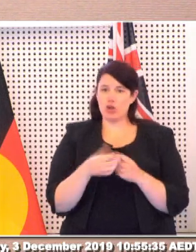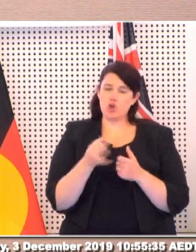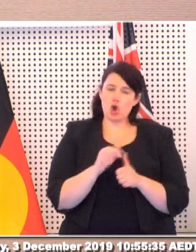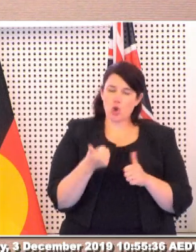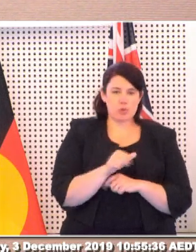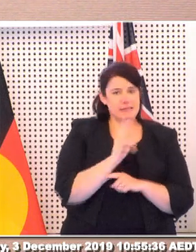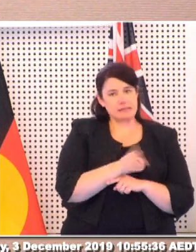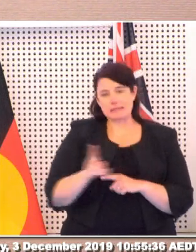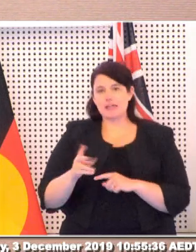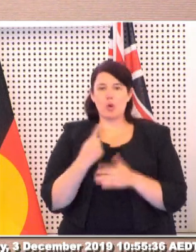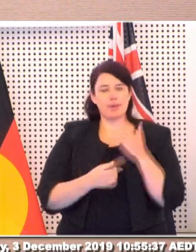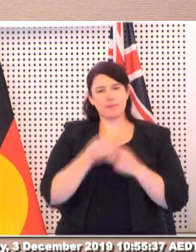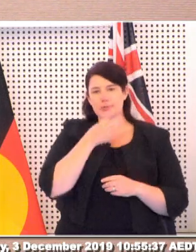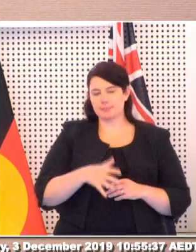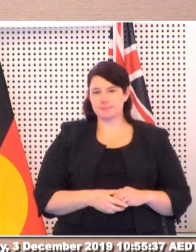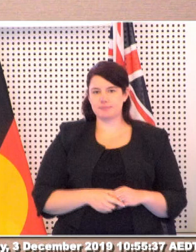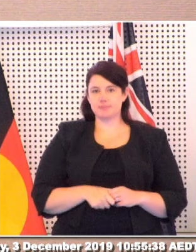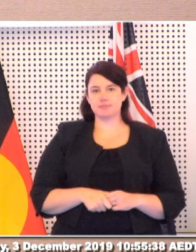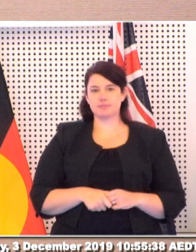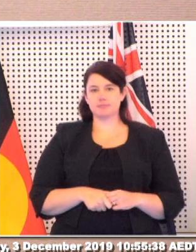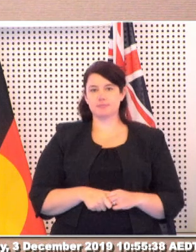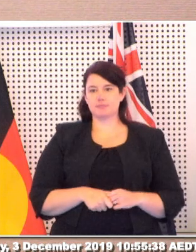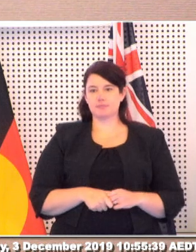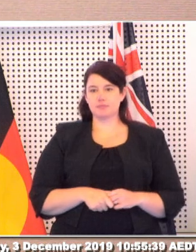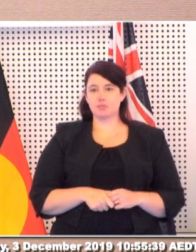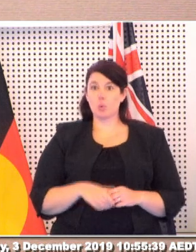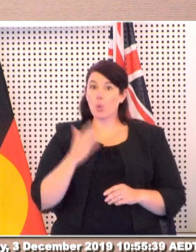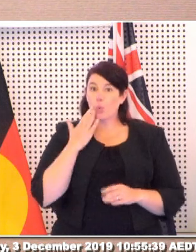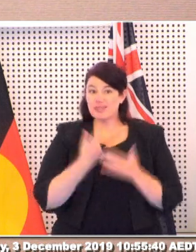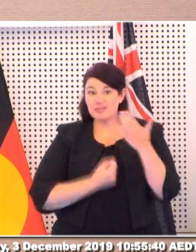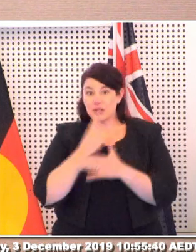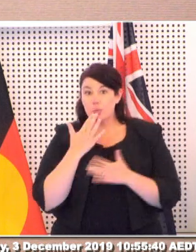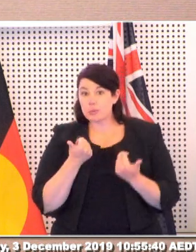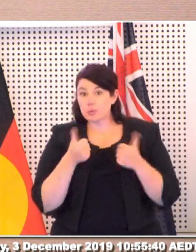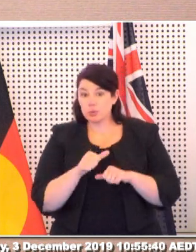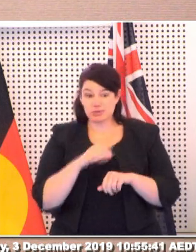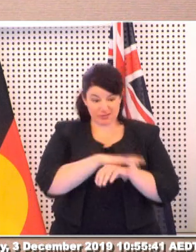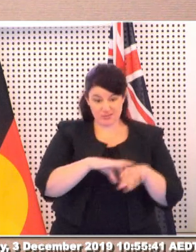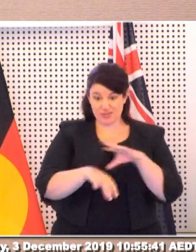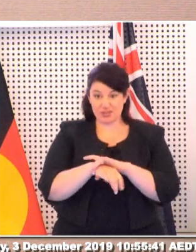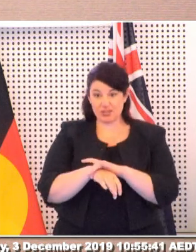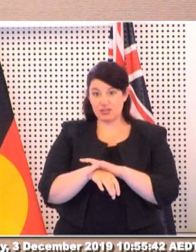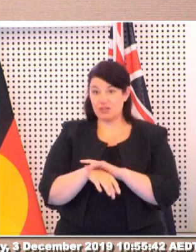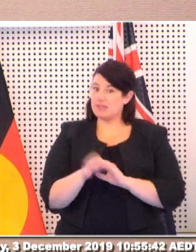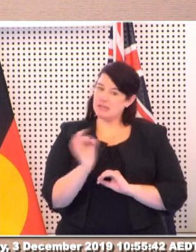The context in which they might be used – not in the context of group homes but